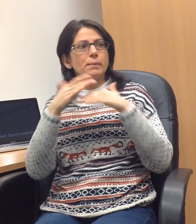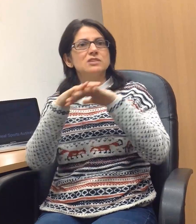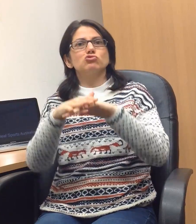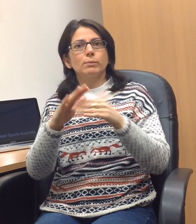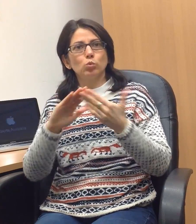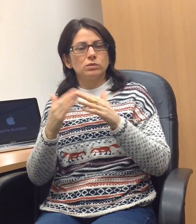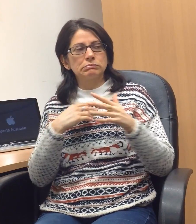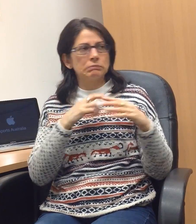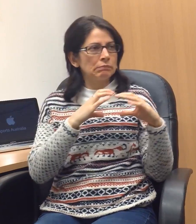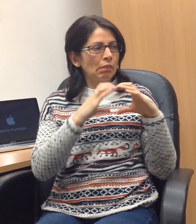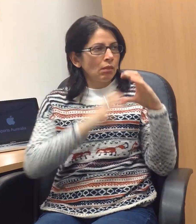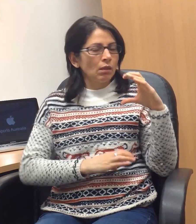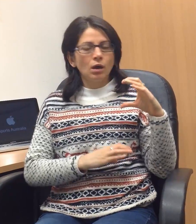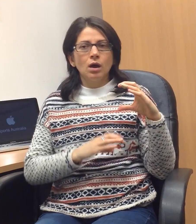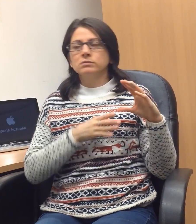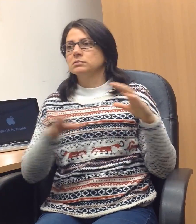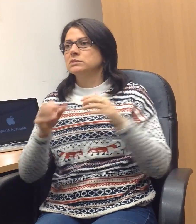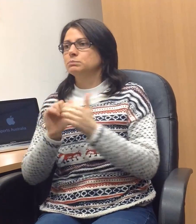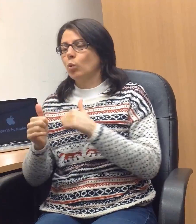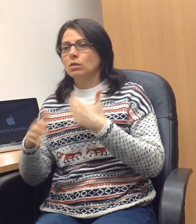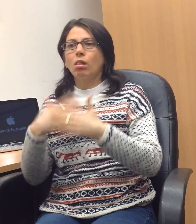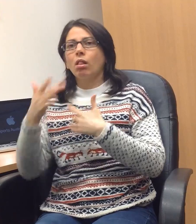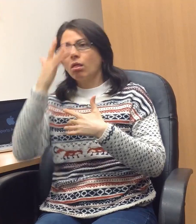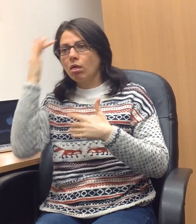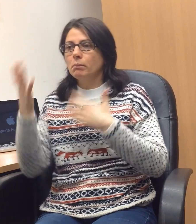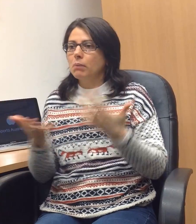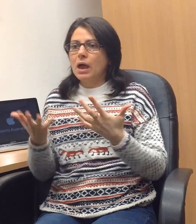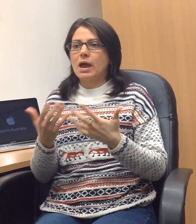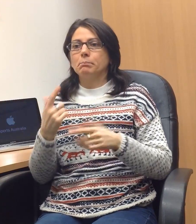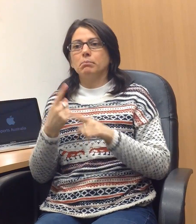community where communication can be difficult.